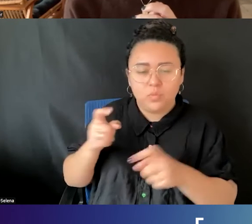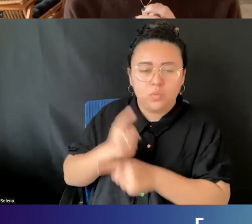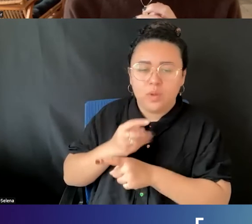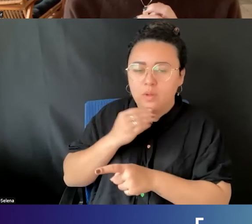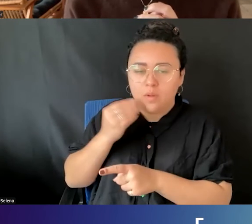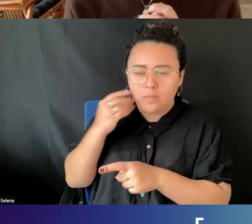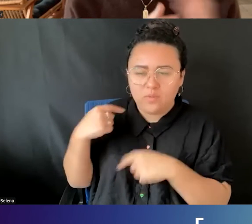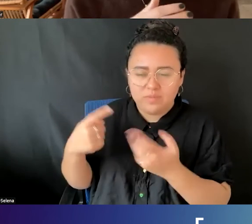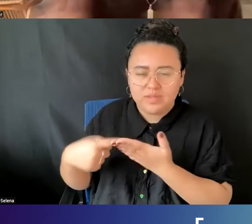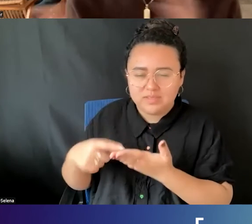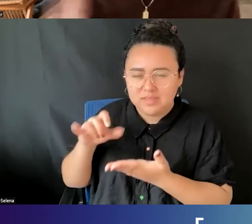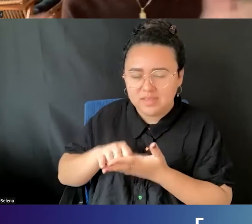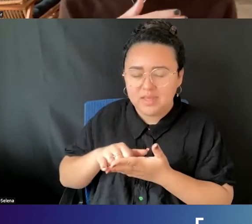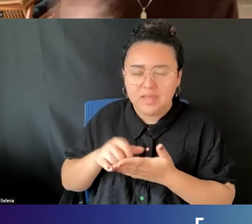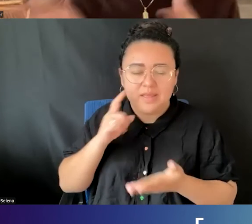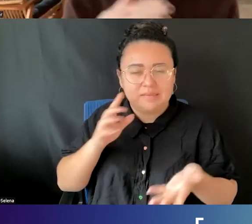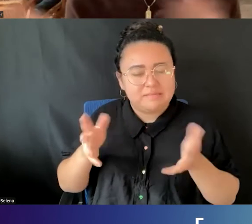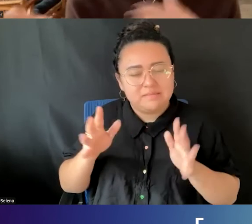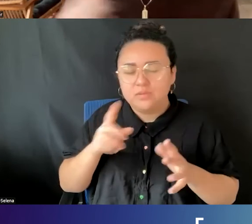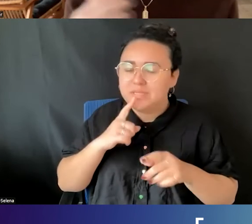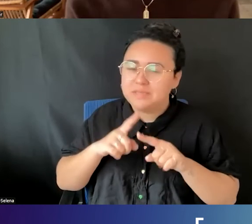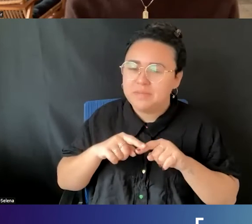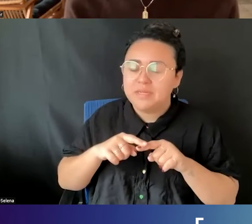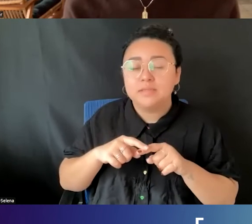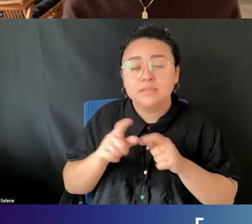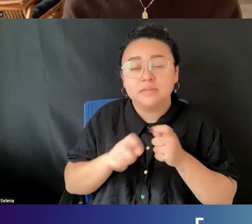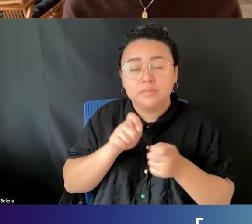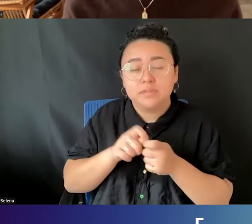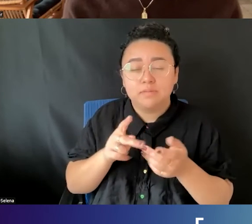So I think, you know, certain projects that make sense to go in either direction. And I think that,